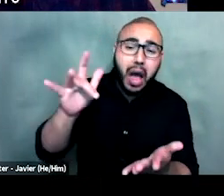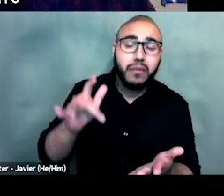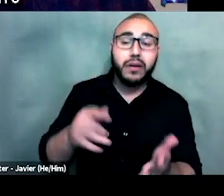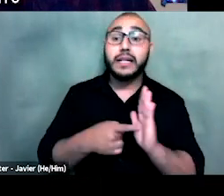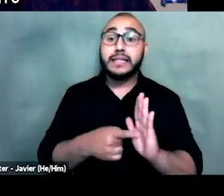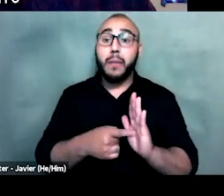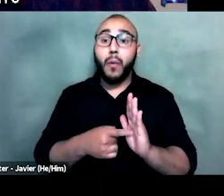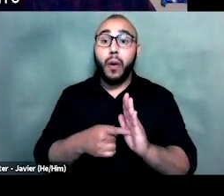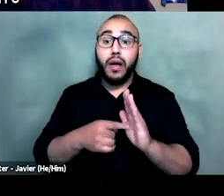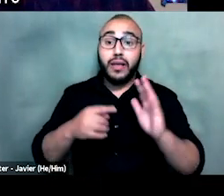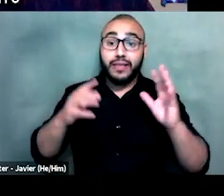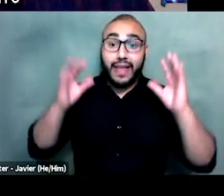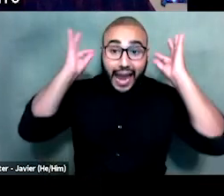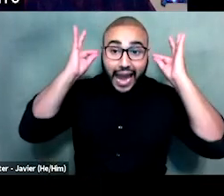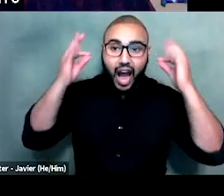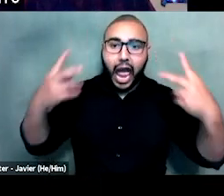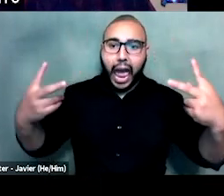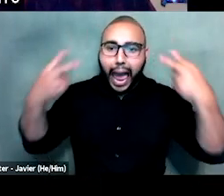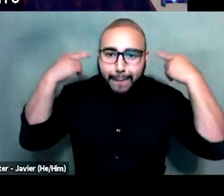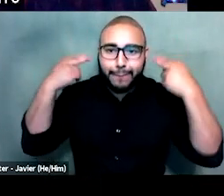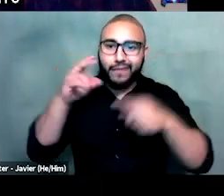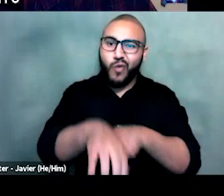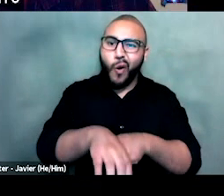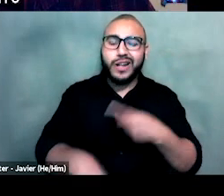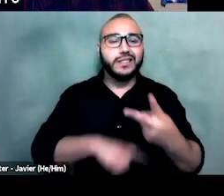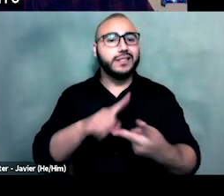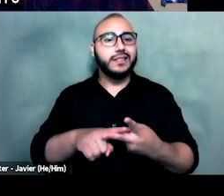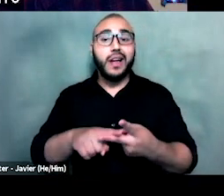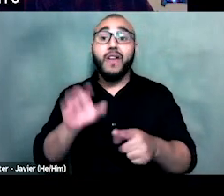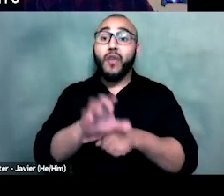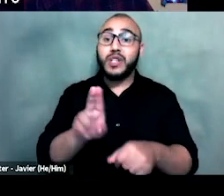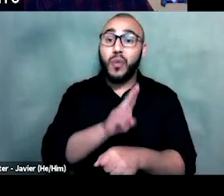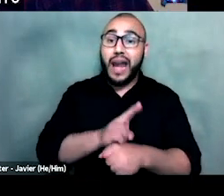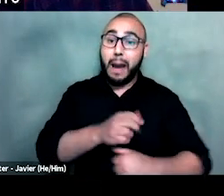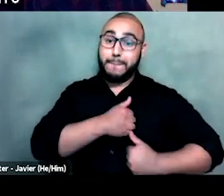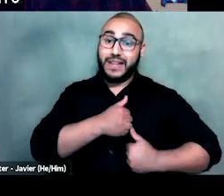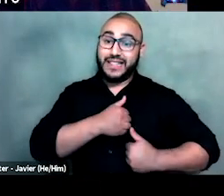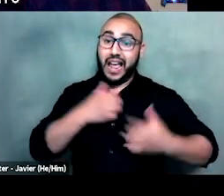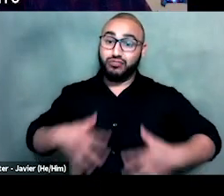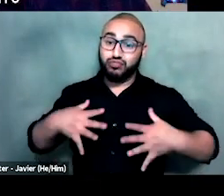cutting off their hair, forcing them to wear military style clothing, leasing them out as